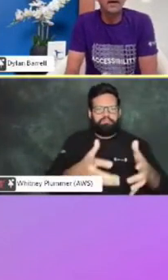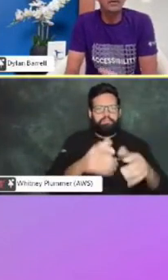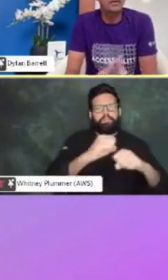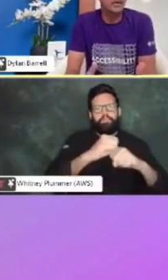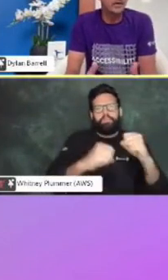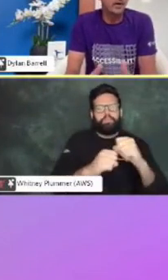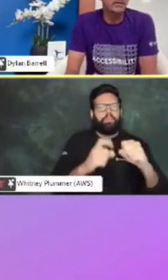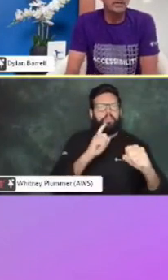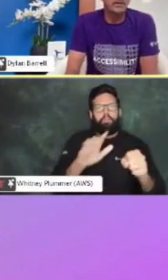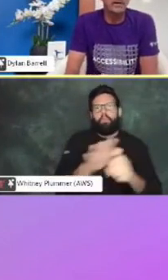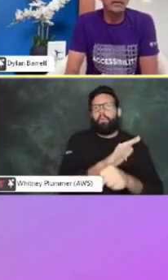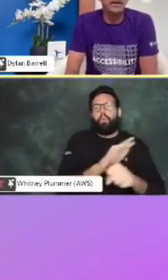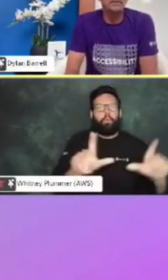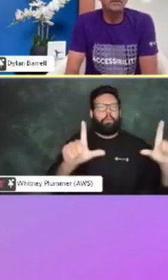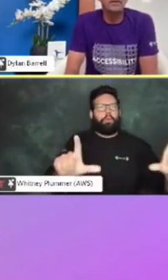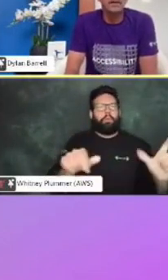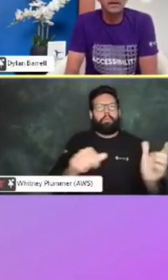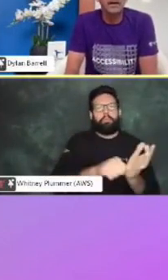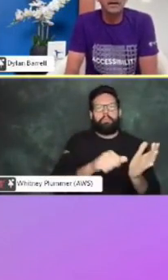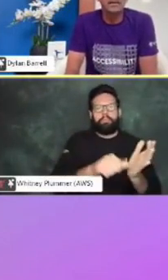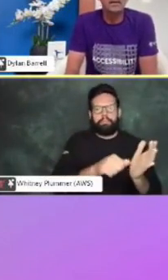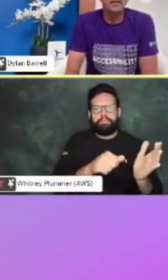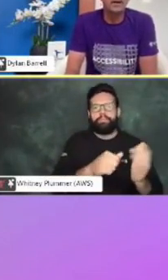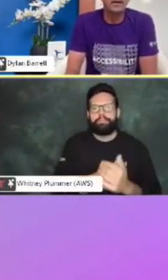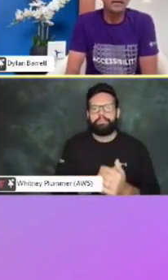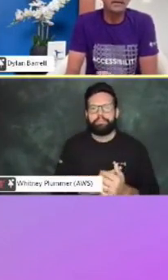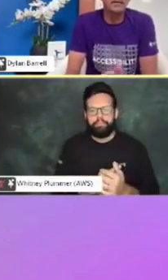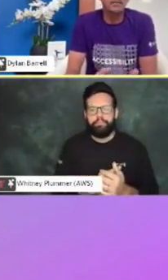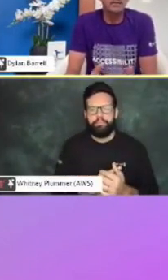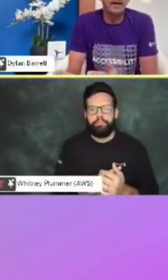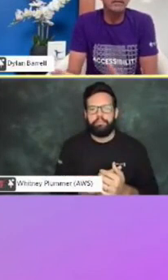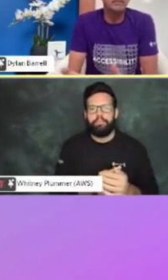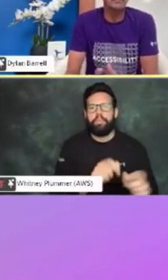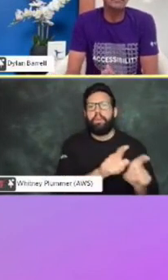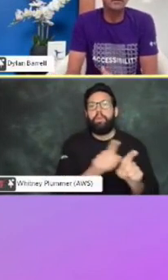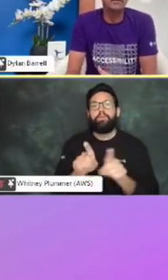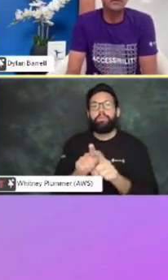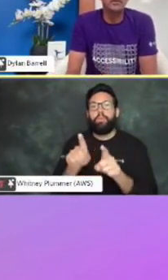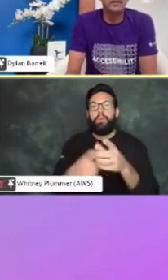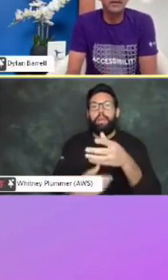We also enhanced the interactive elements, intelligent guided test, and we added some computer vision to that